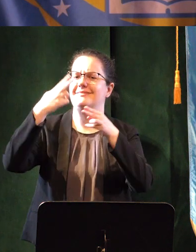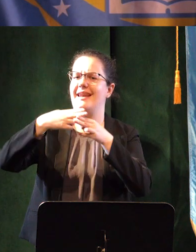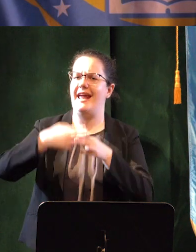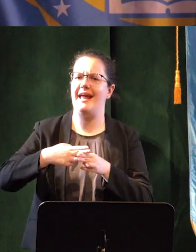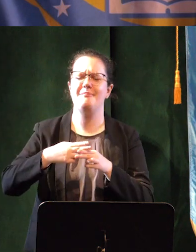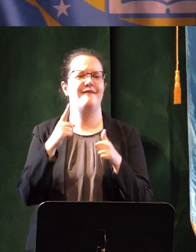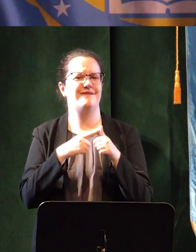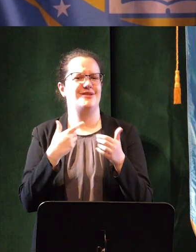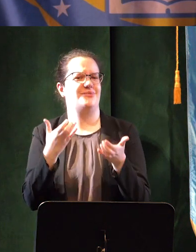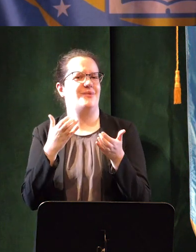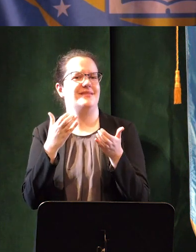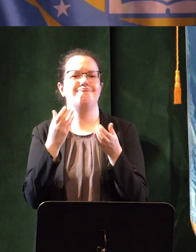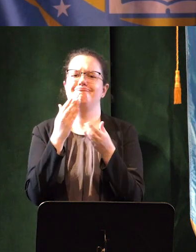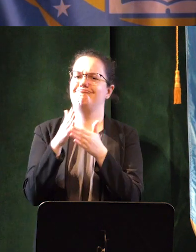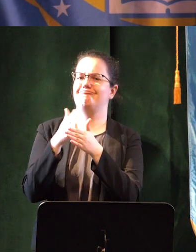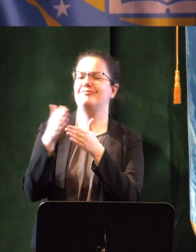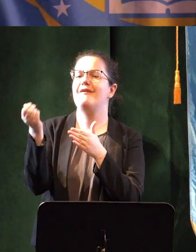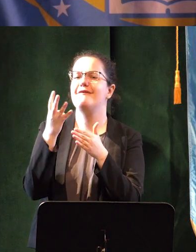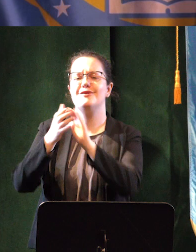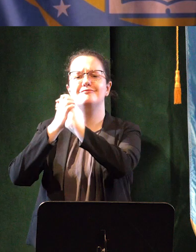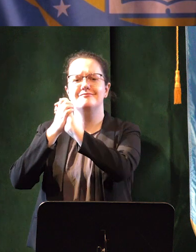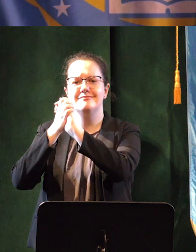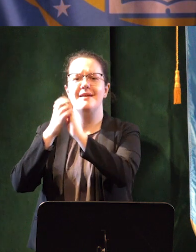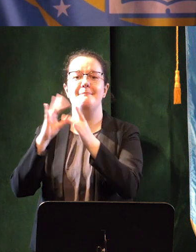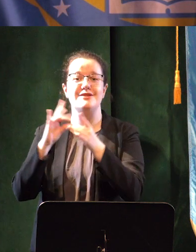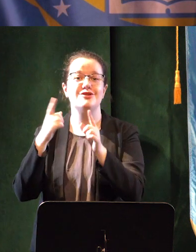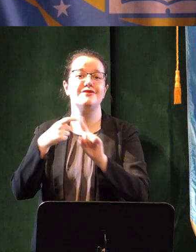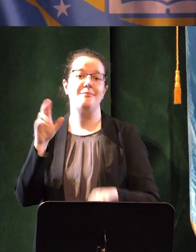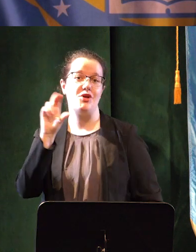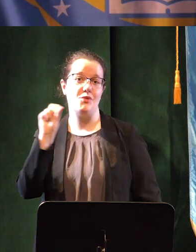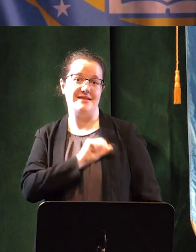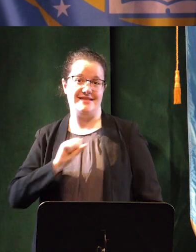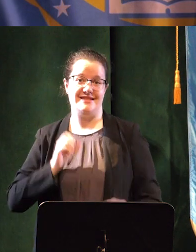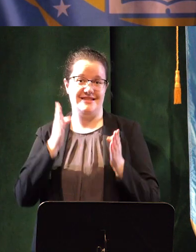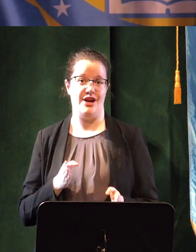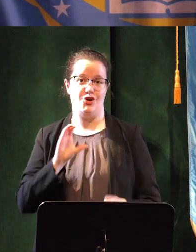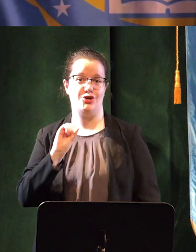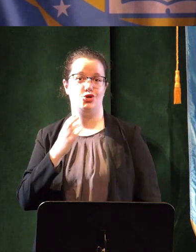congratulatory messages from US Senator Chuck Schumer and Lieutenant Governor